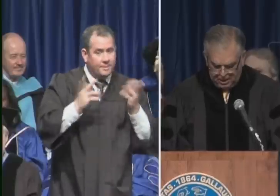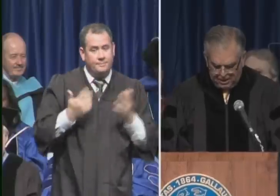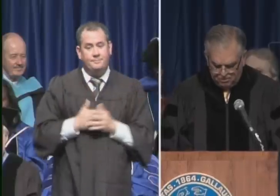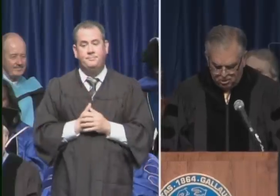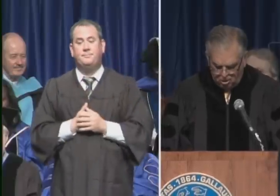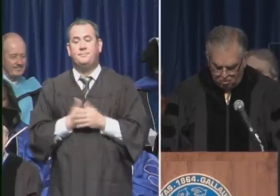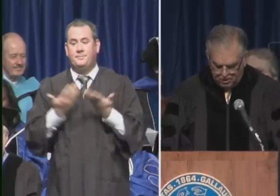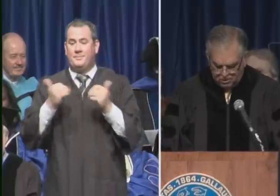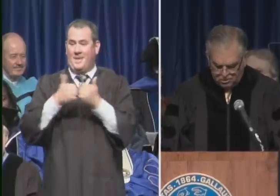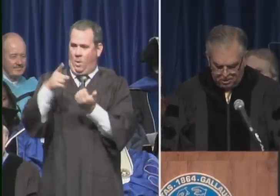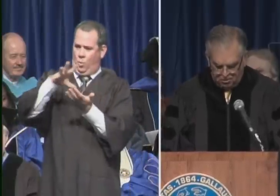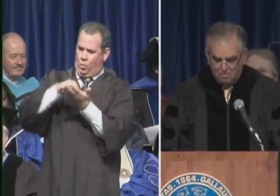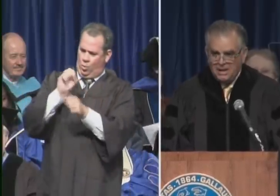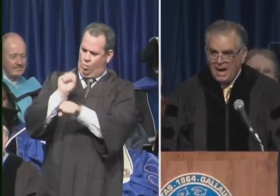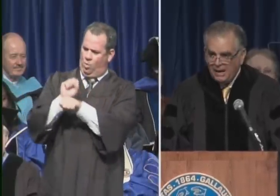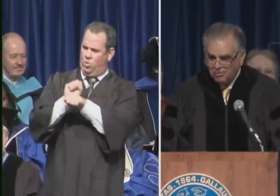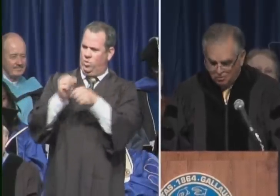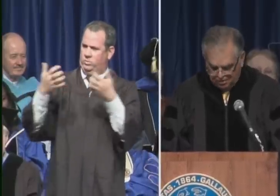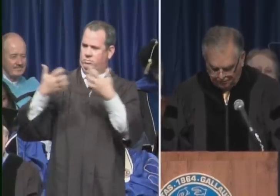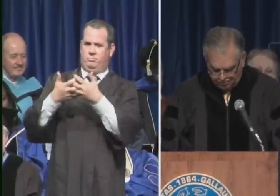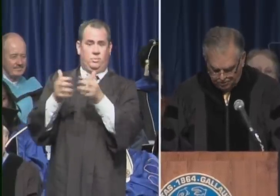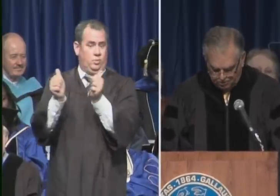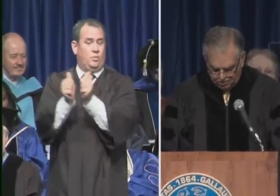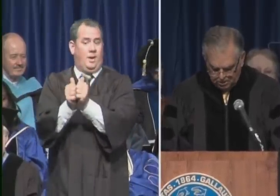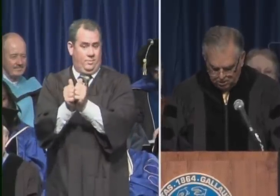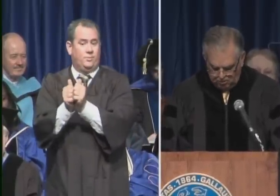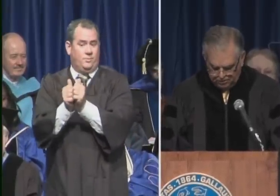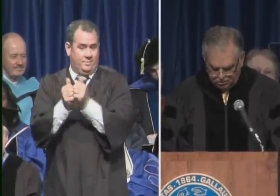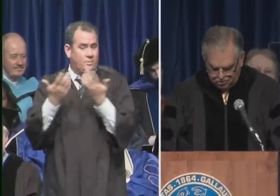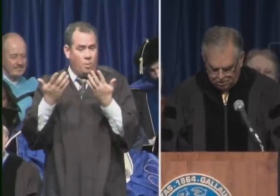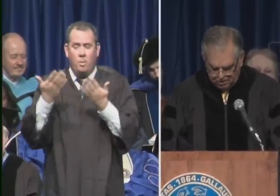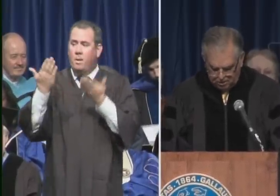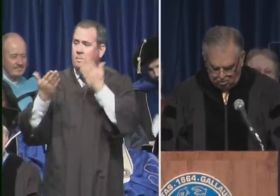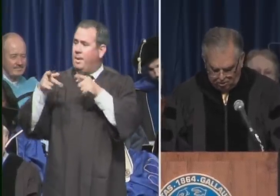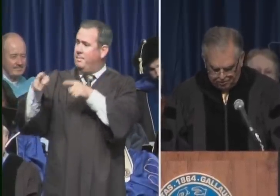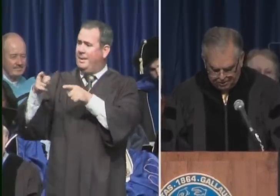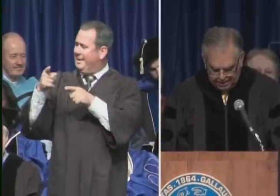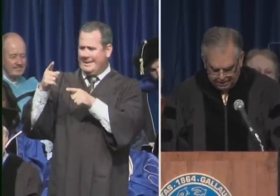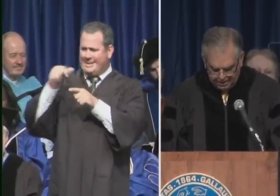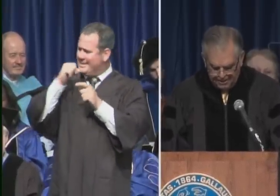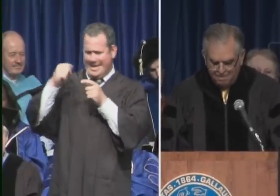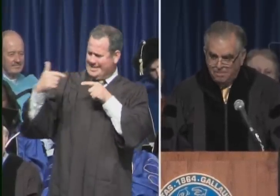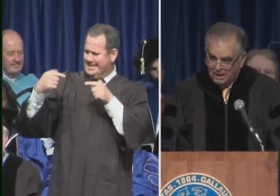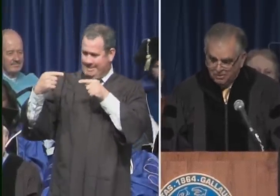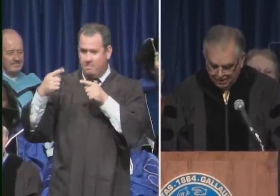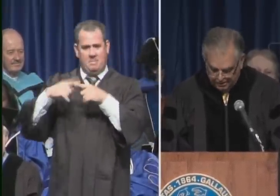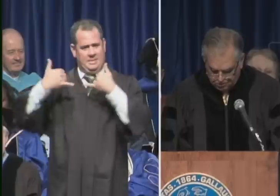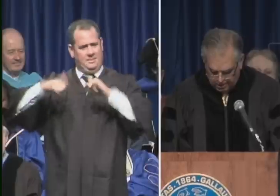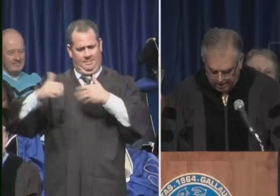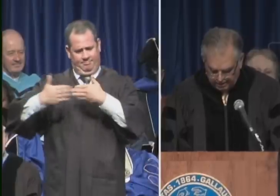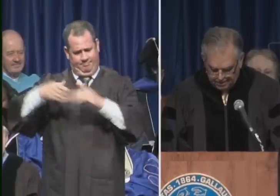You came to know each other beyond your differences. You understand that in order to get big things done,